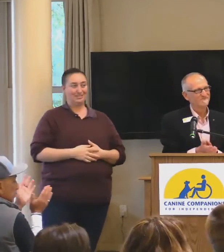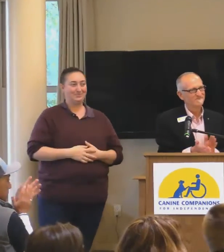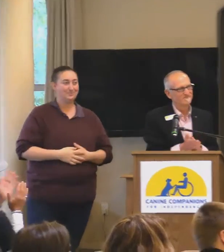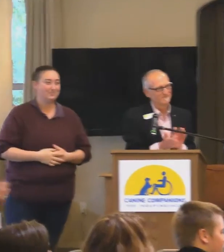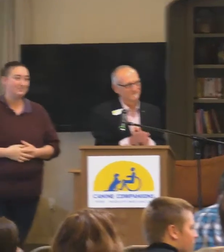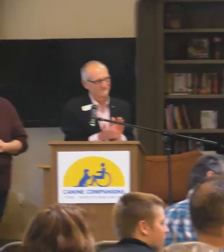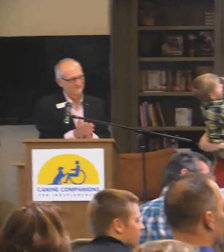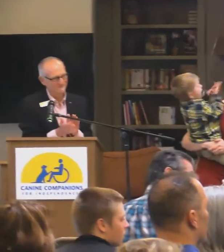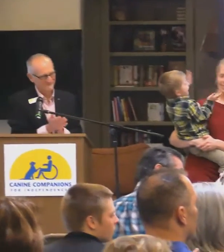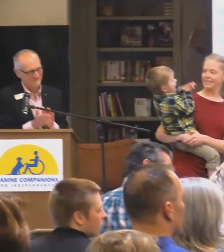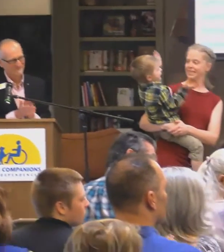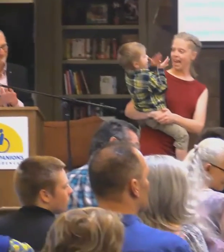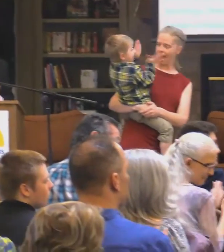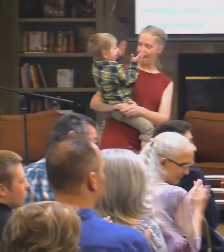mother's breeder-caretaker Chris Kittredge.